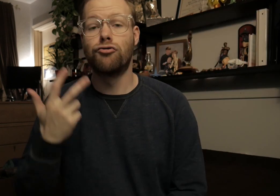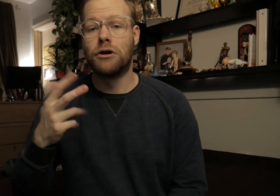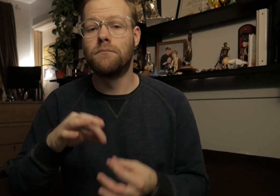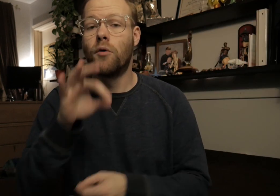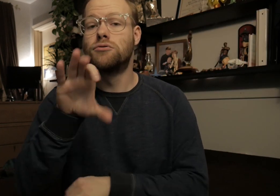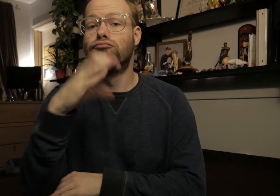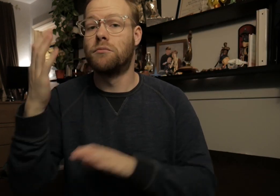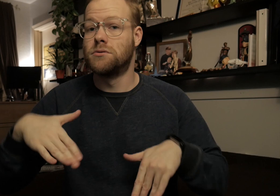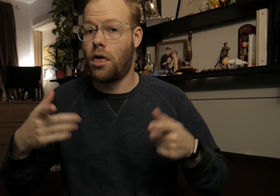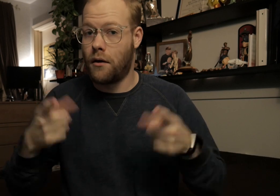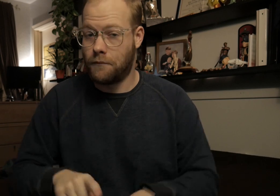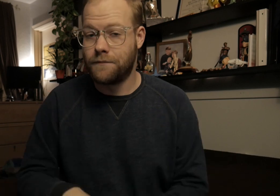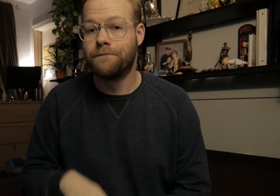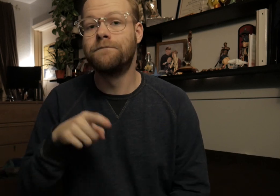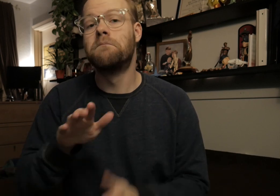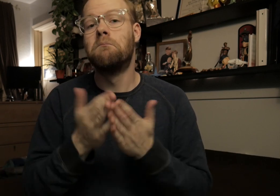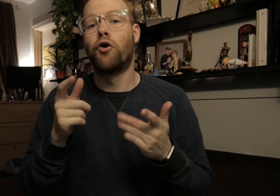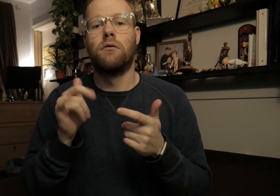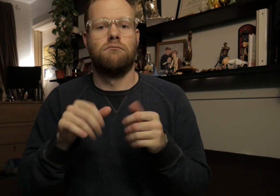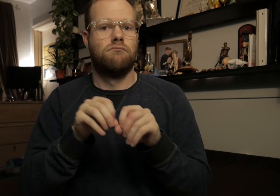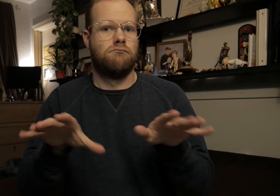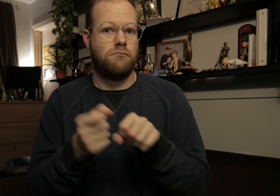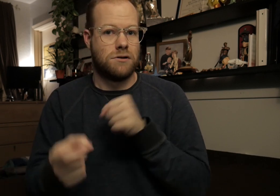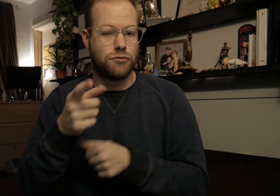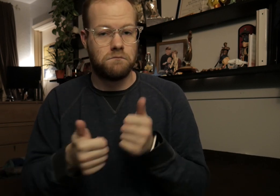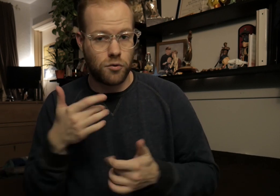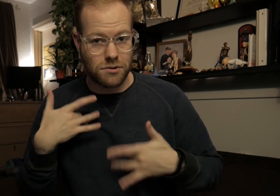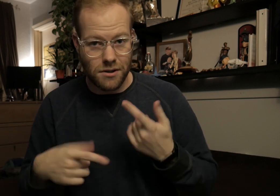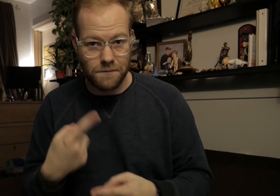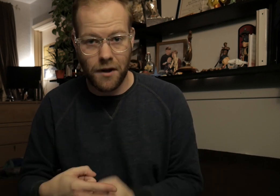3. The Ghost of Christmas Yet to Come - A book coming out next year that you're most excited about.